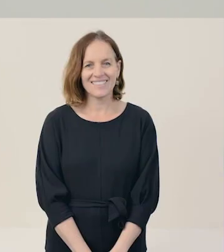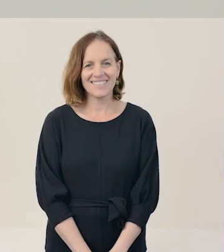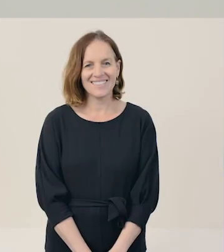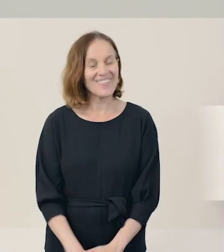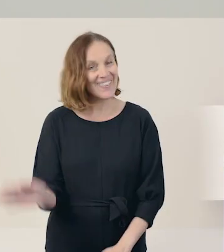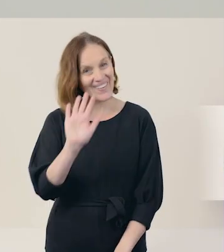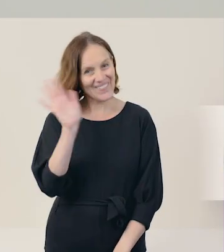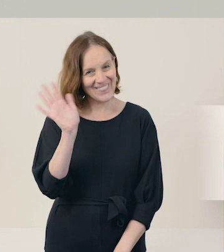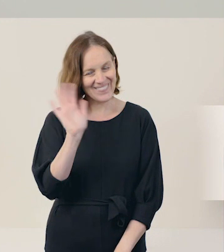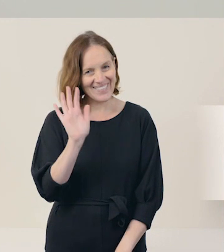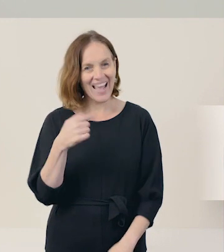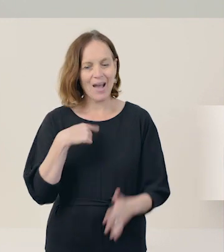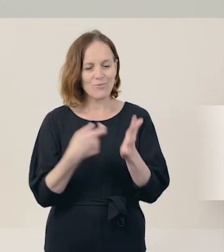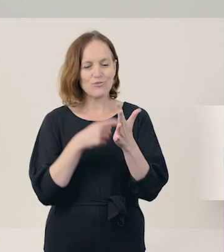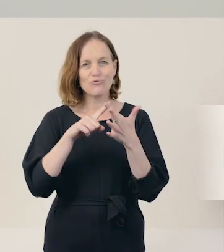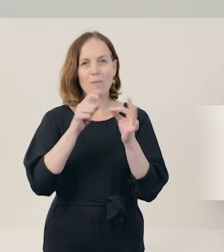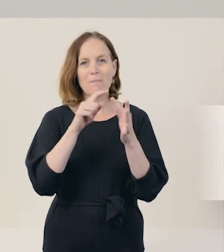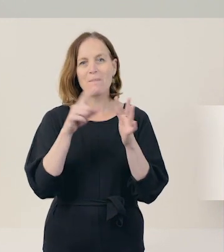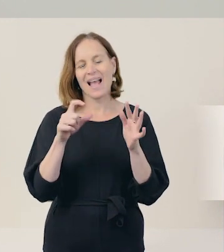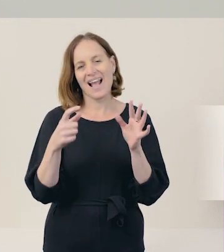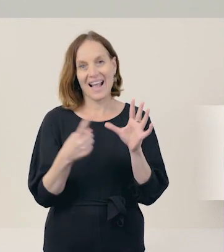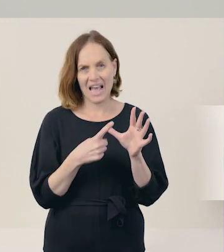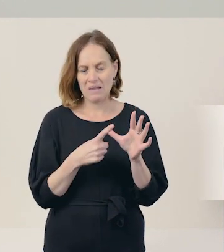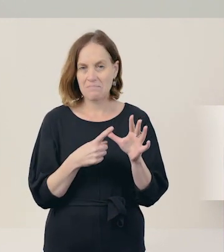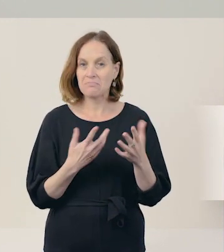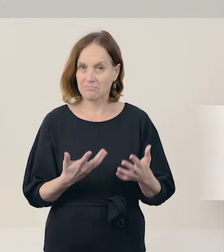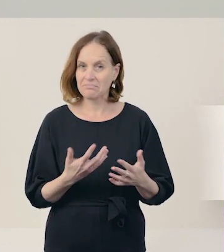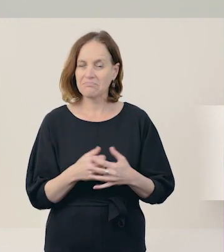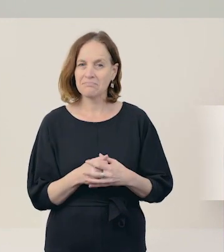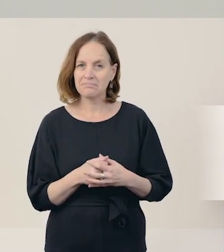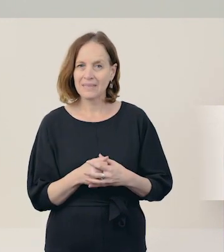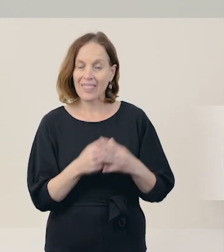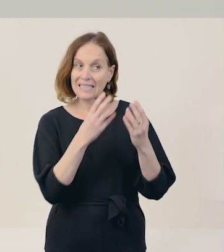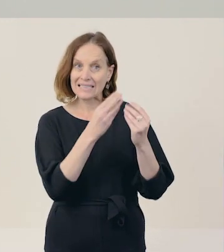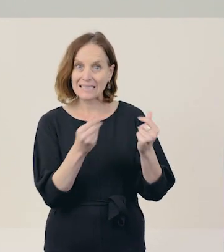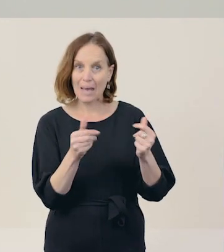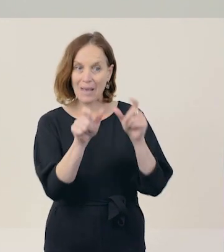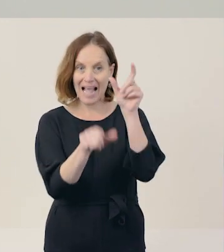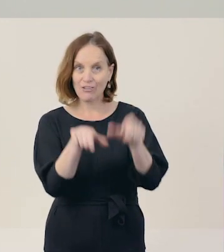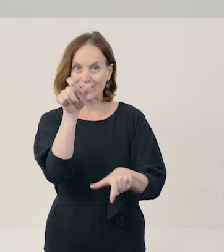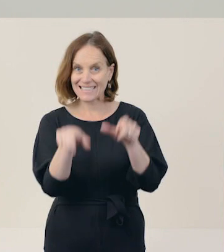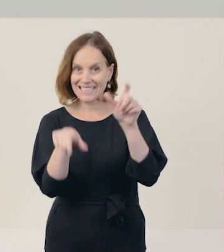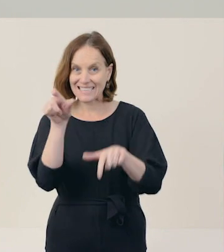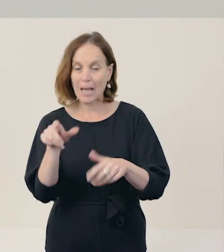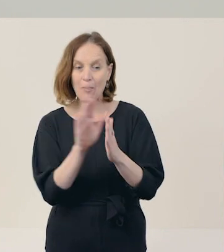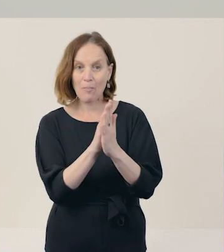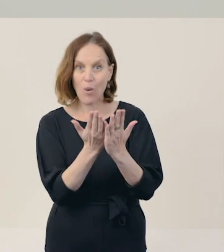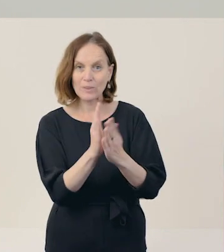Hi everyone. I'm Rebecca. I don't know about you, but there are some characters in books, movies, or television shows,